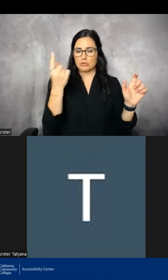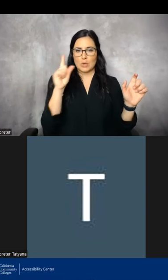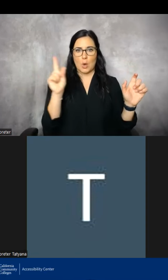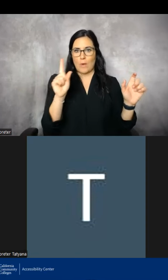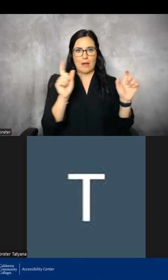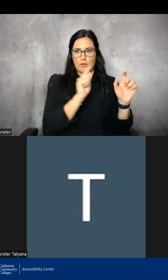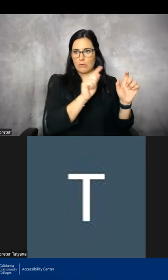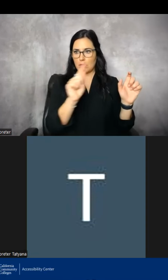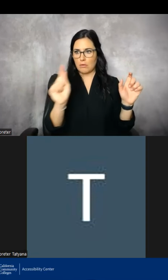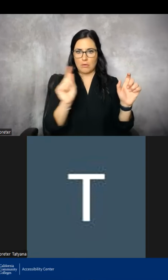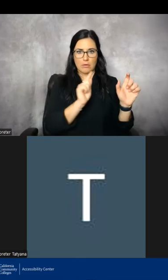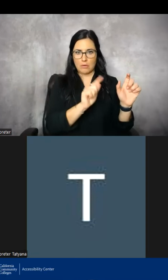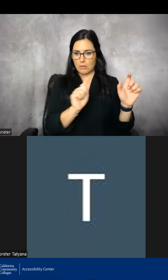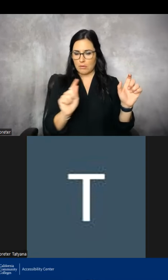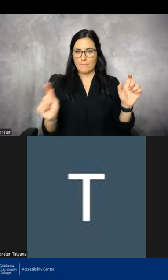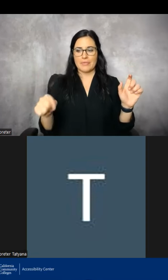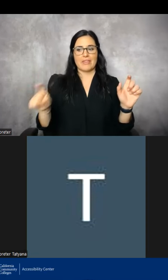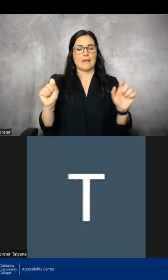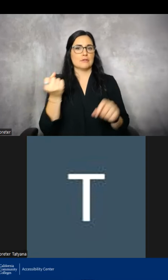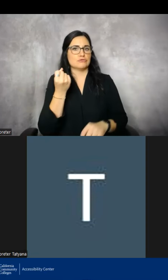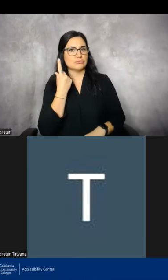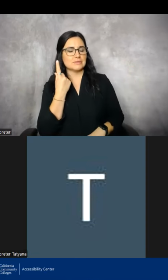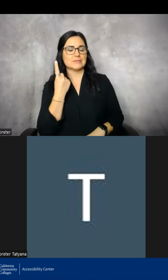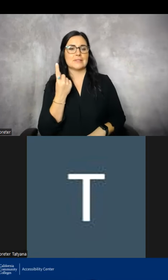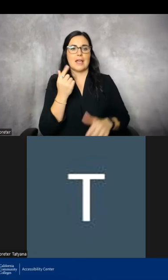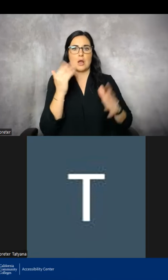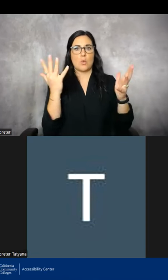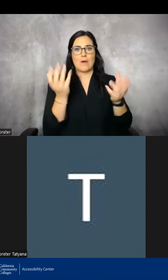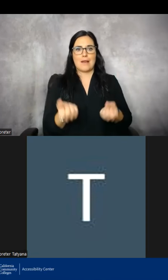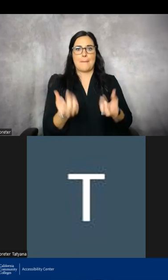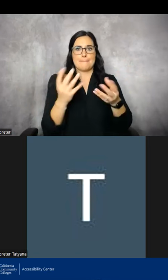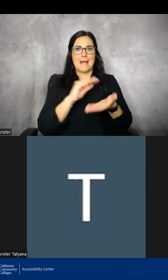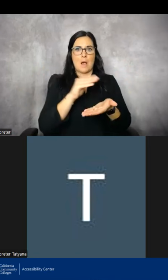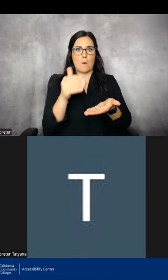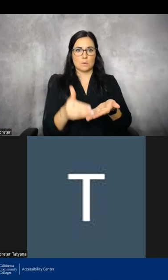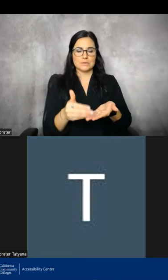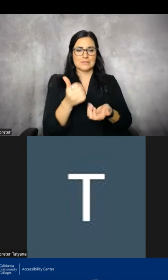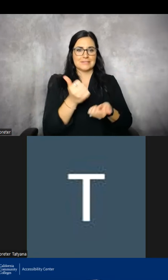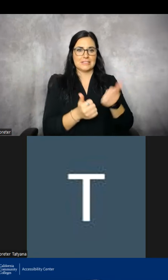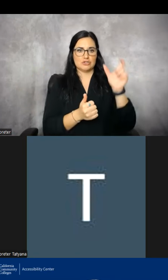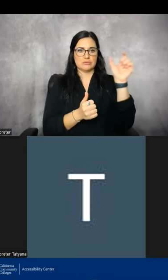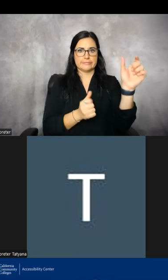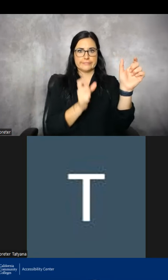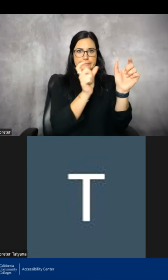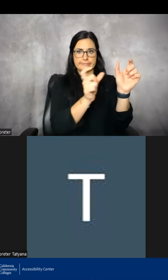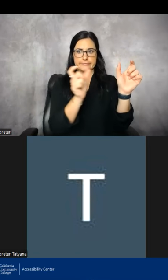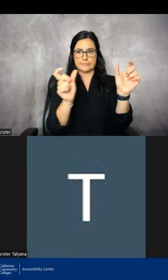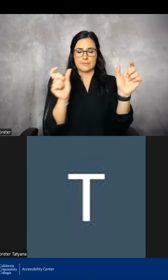they can understand what data value is under which kind of name.